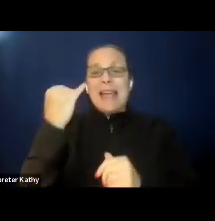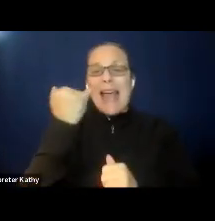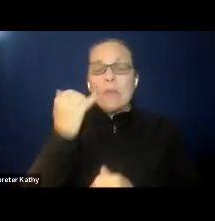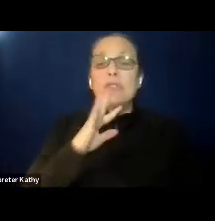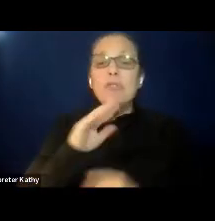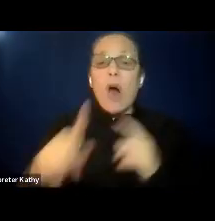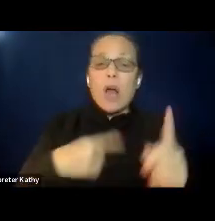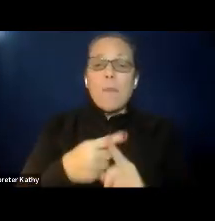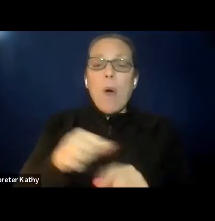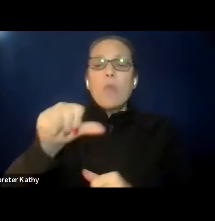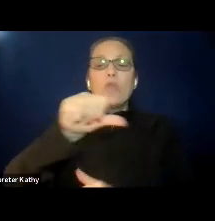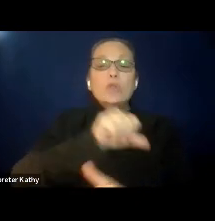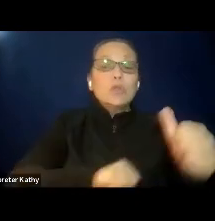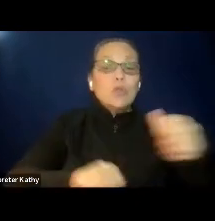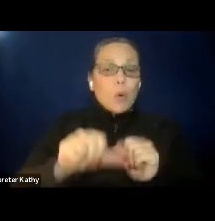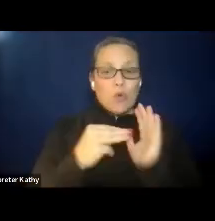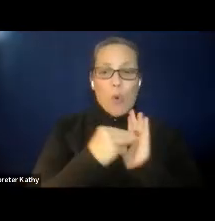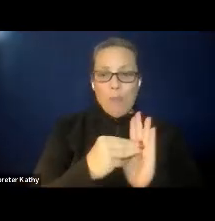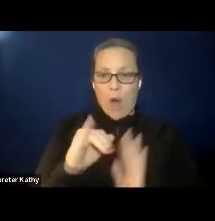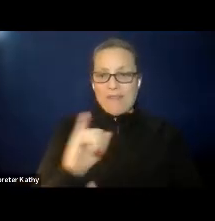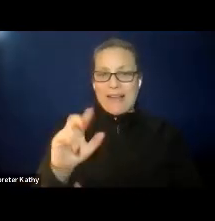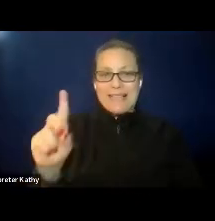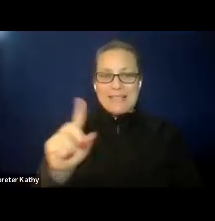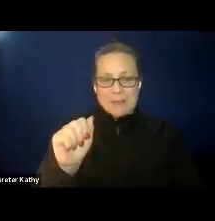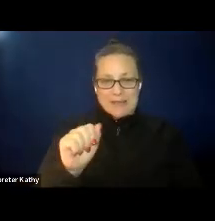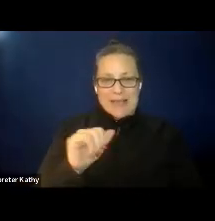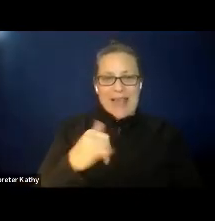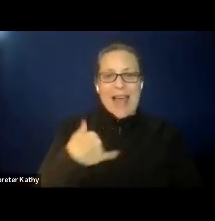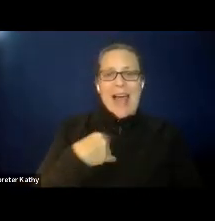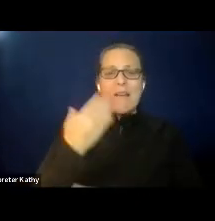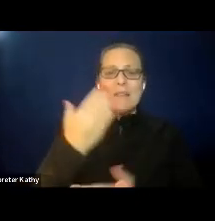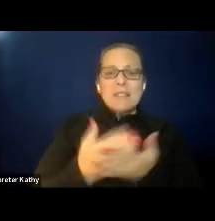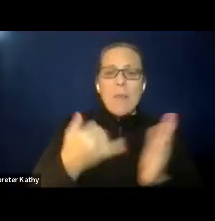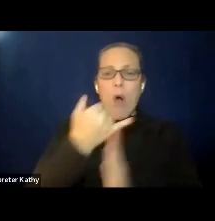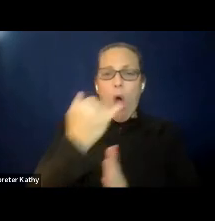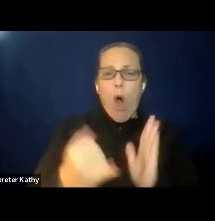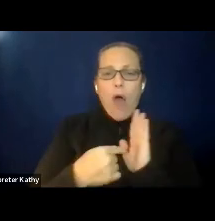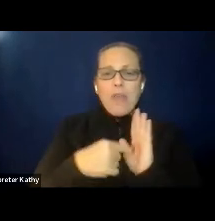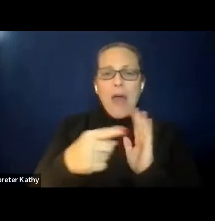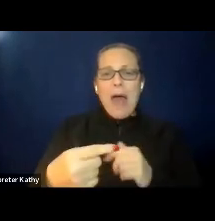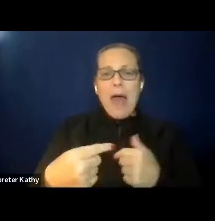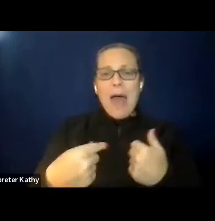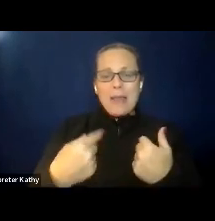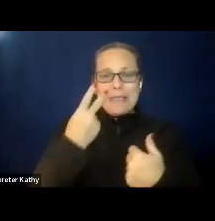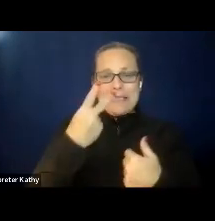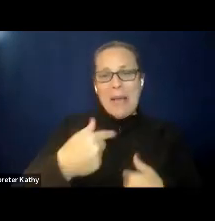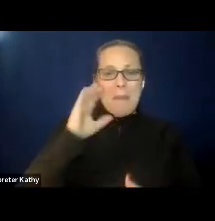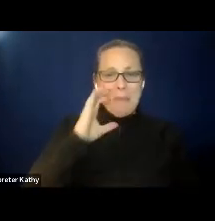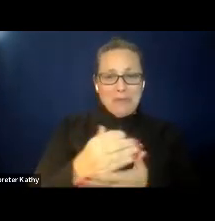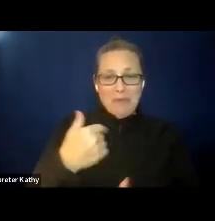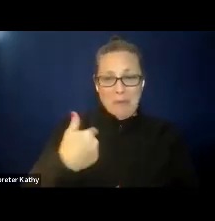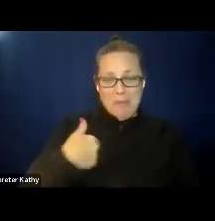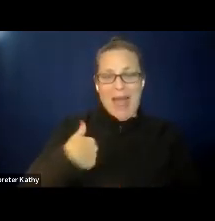different perspective, by flipping the script and talking about the social model of disability. And I have a piece